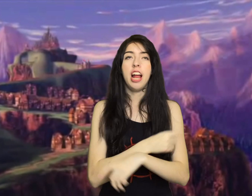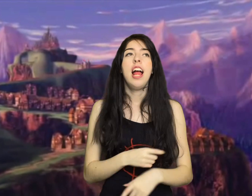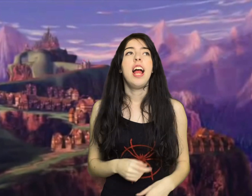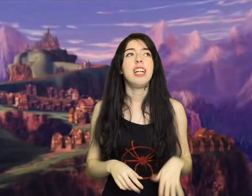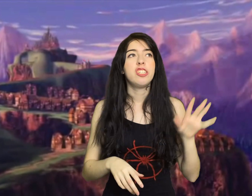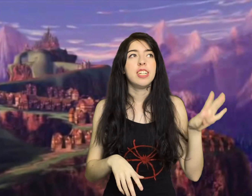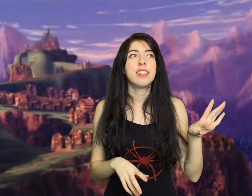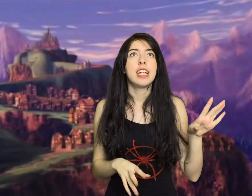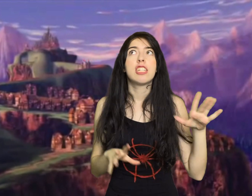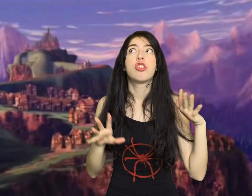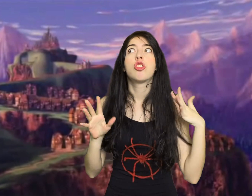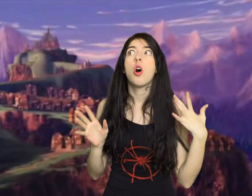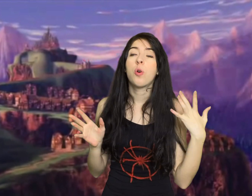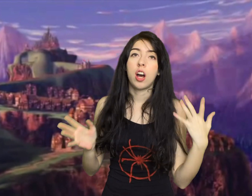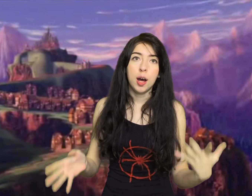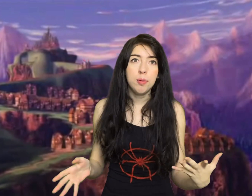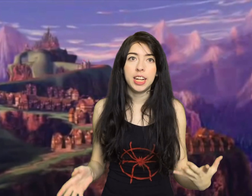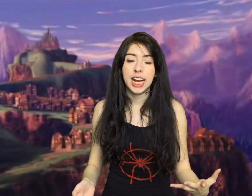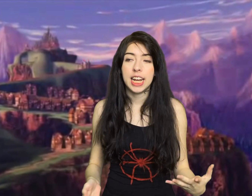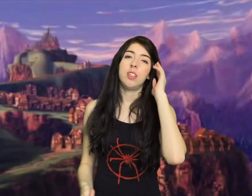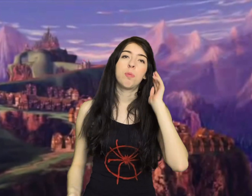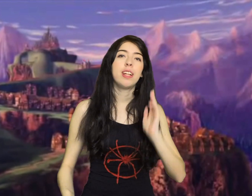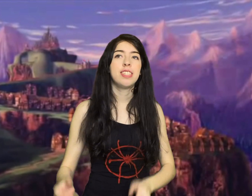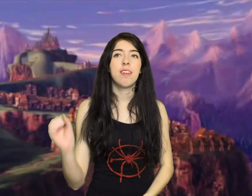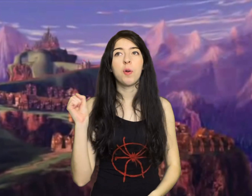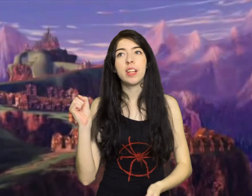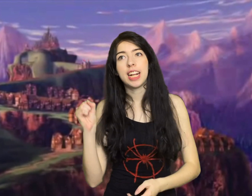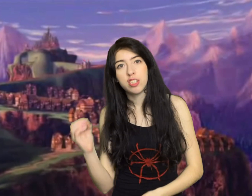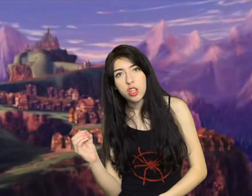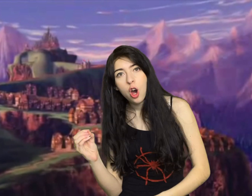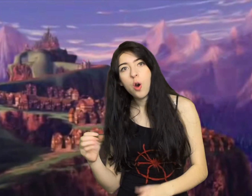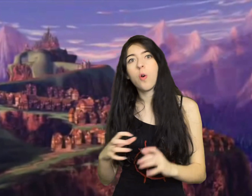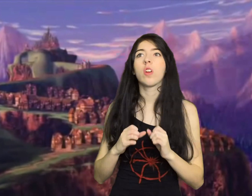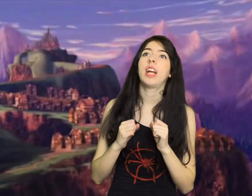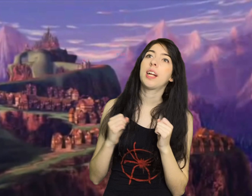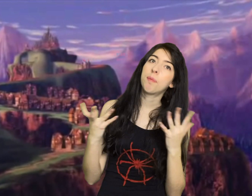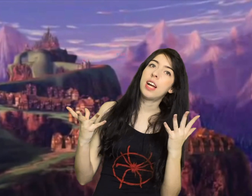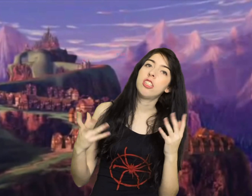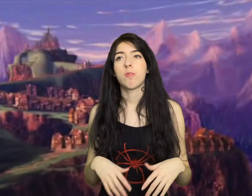and she does say 'so complicated' but instead of going like SO or like MUCH